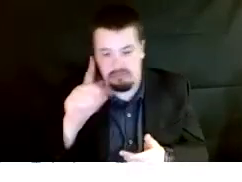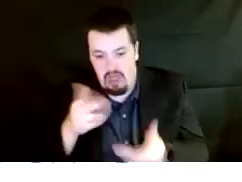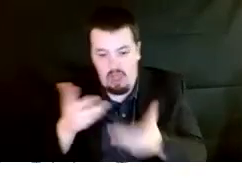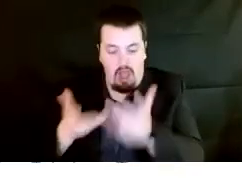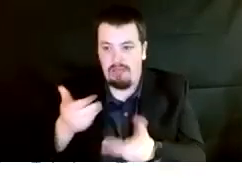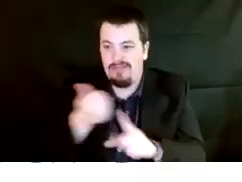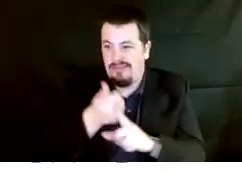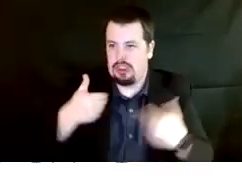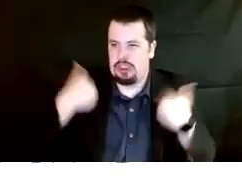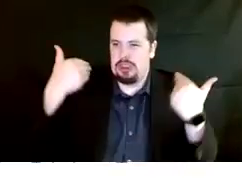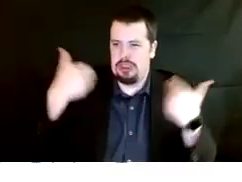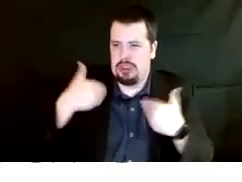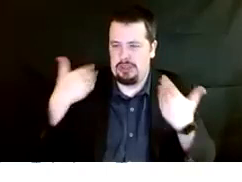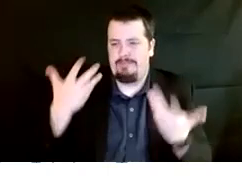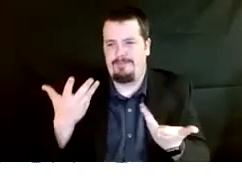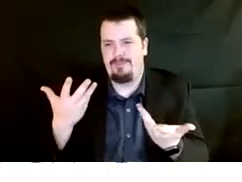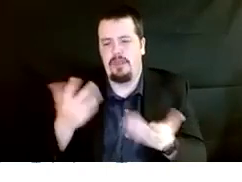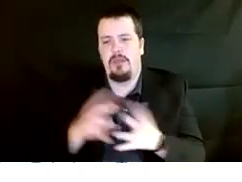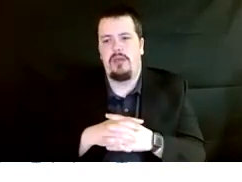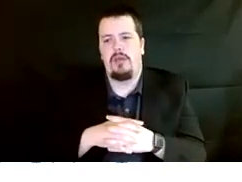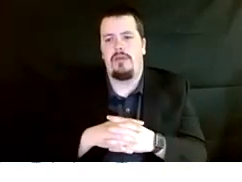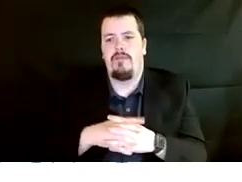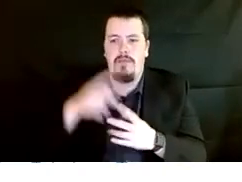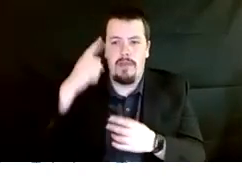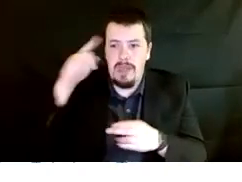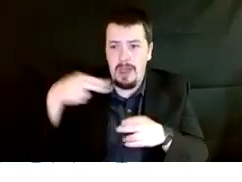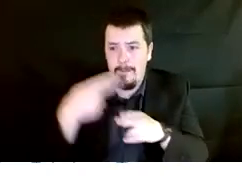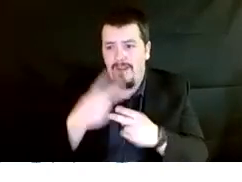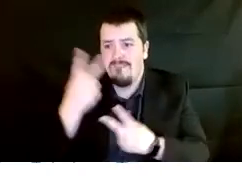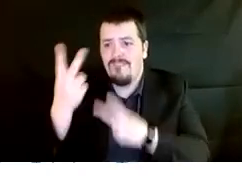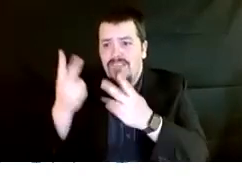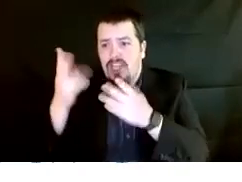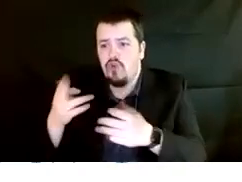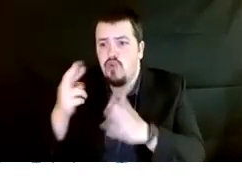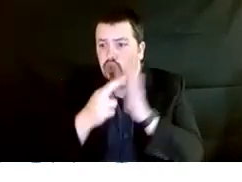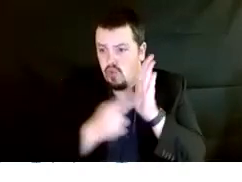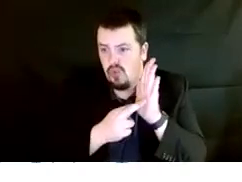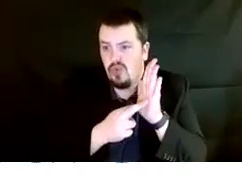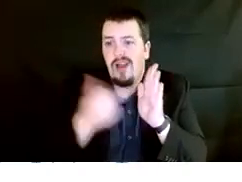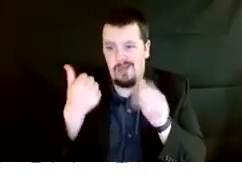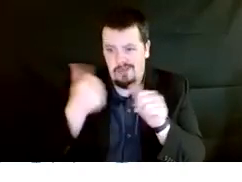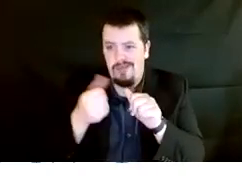we were thinking about visitor rules...so very early in the pandemic I got a call